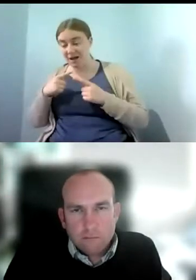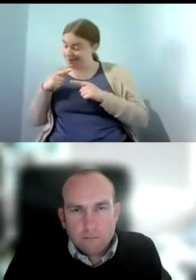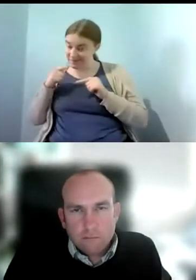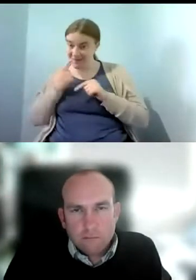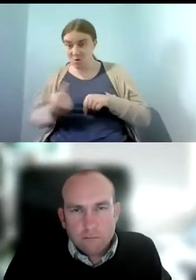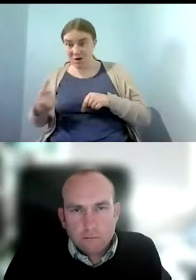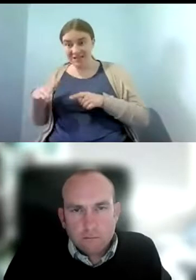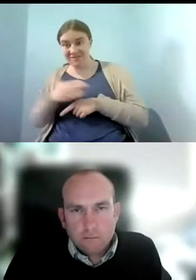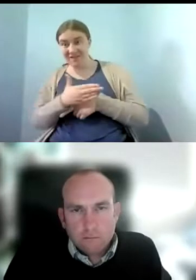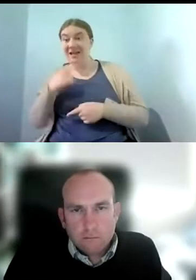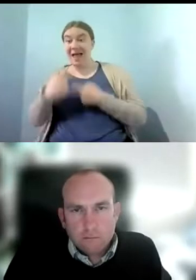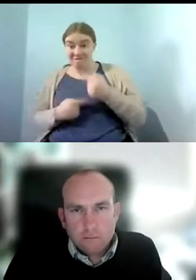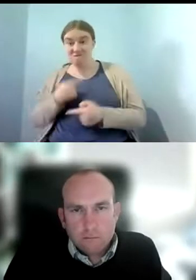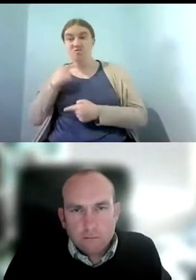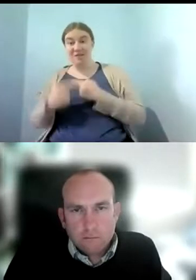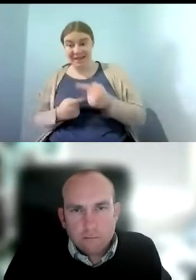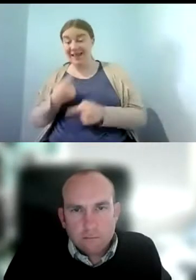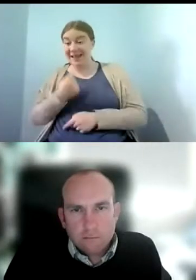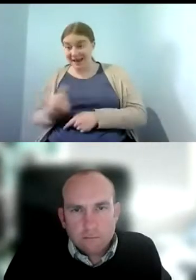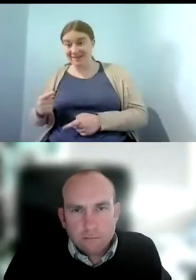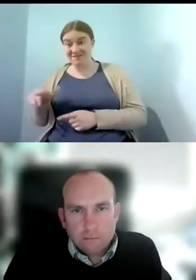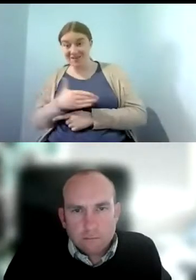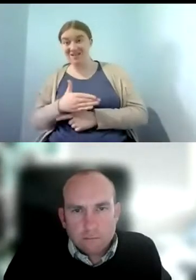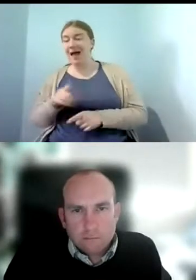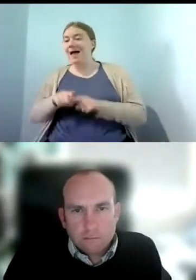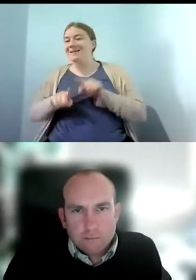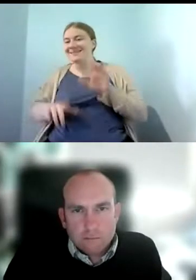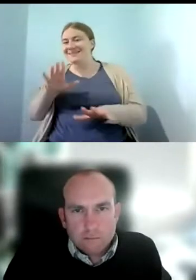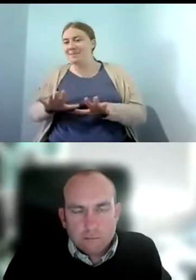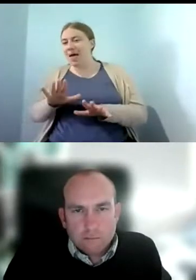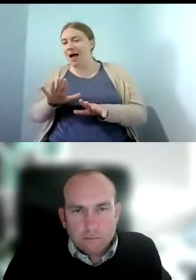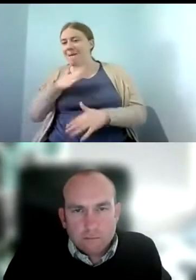year on year individual fish will have similar characteristics and some fish go further up the